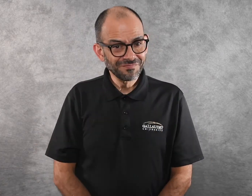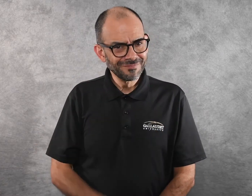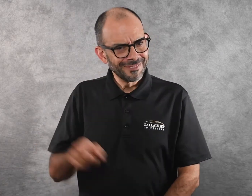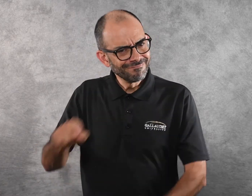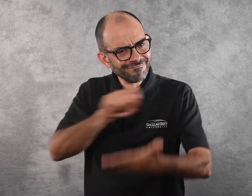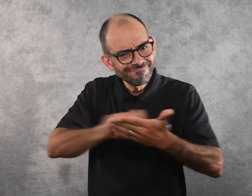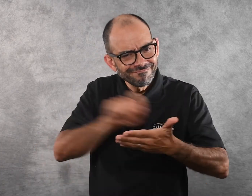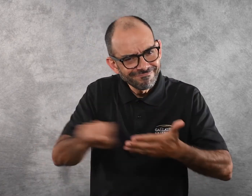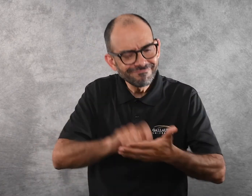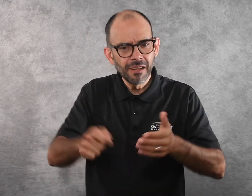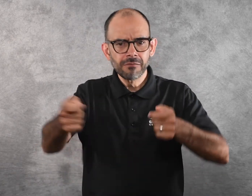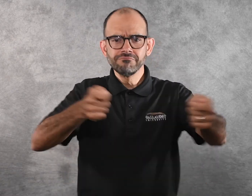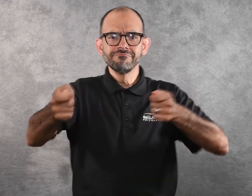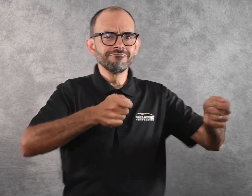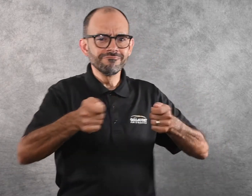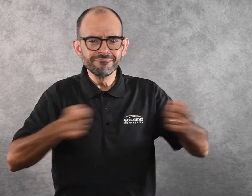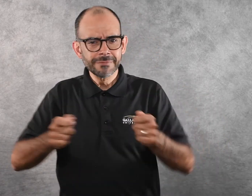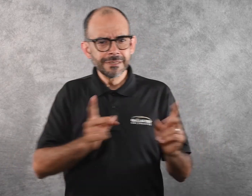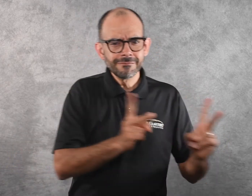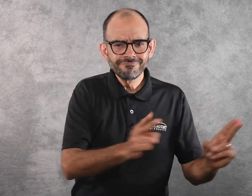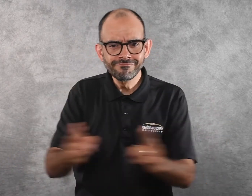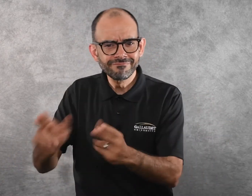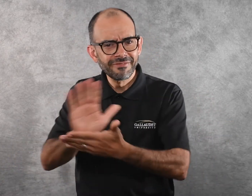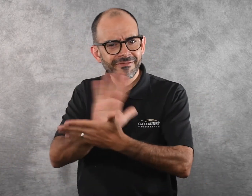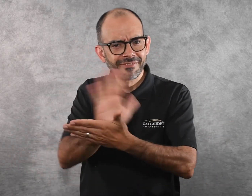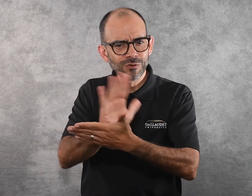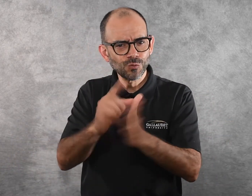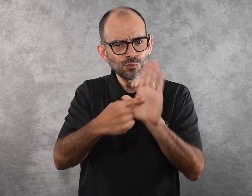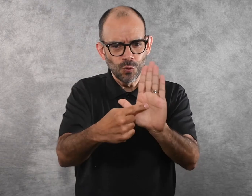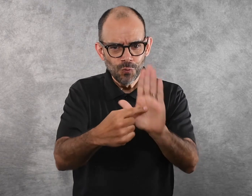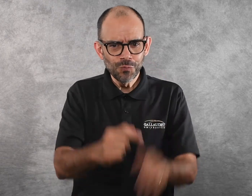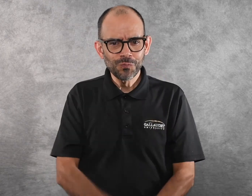where he wrote, directed, and edited a video show.